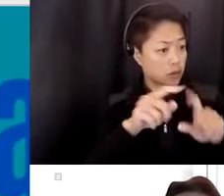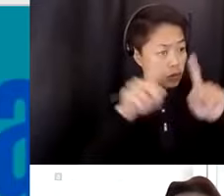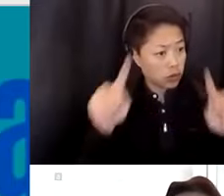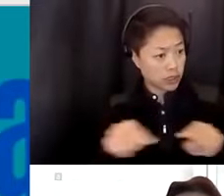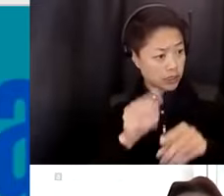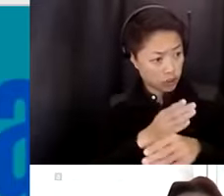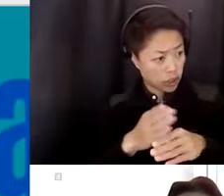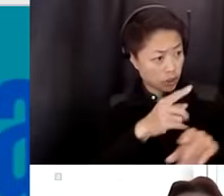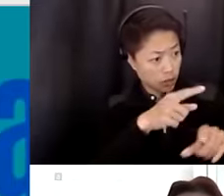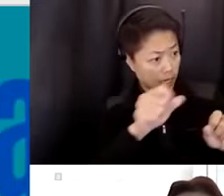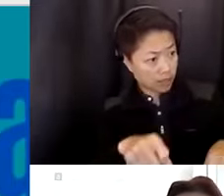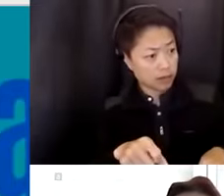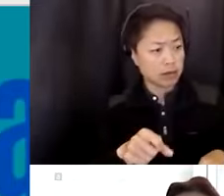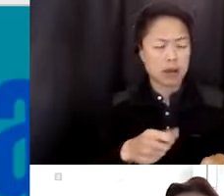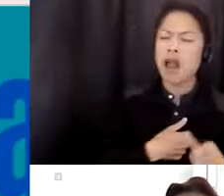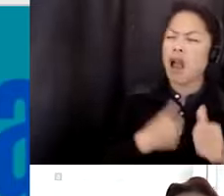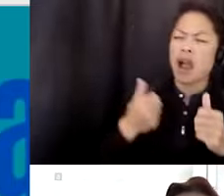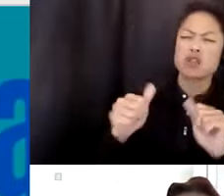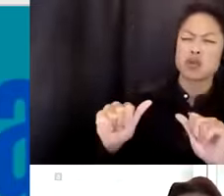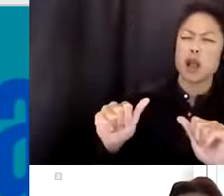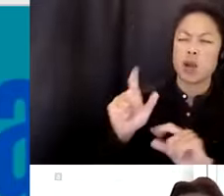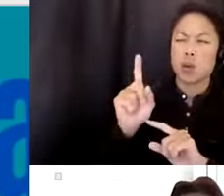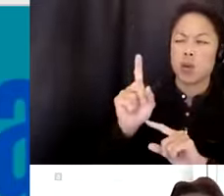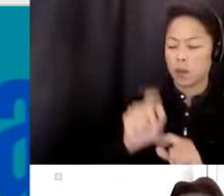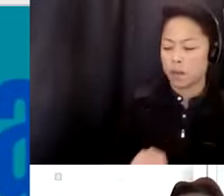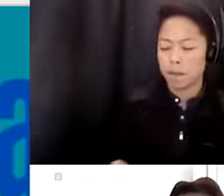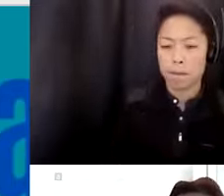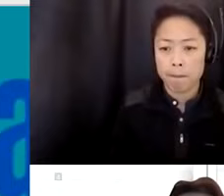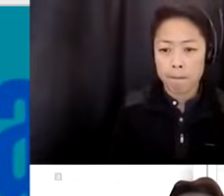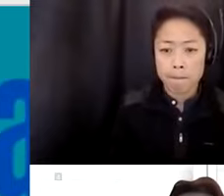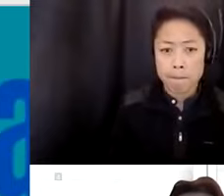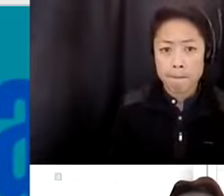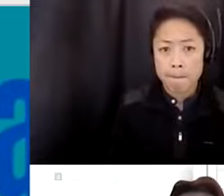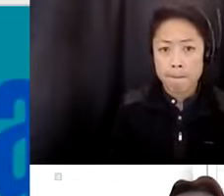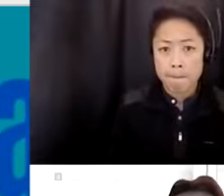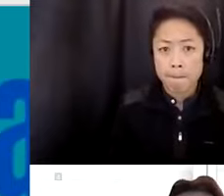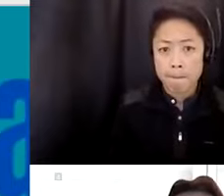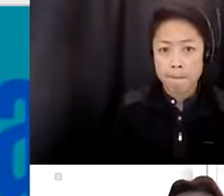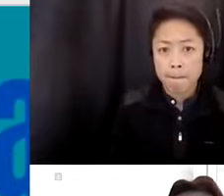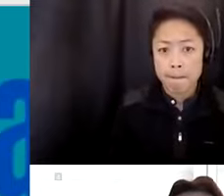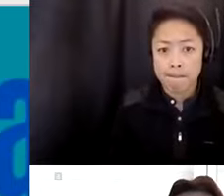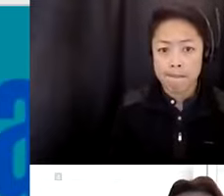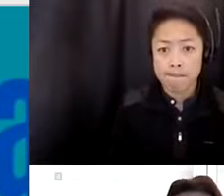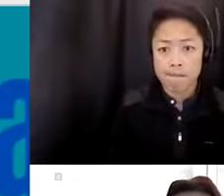I’ll try, hold on [Janette shares slide]